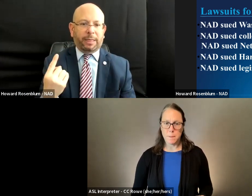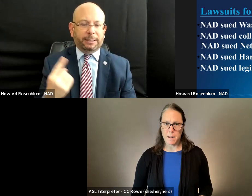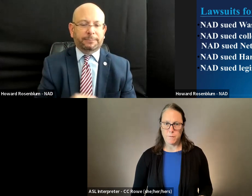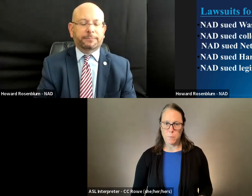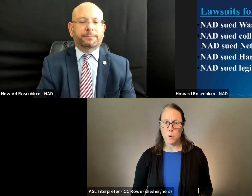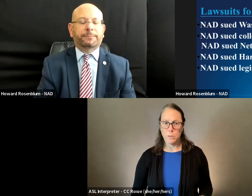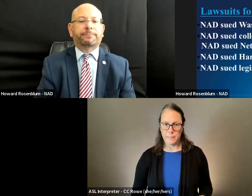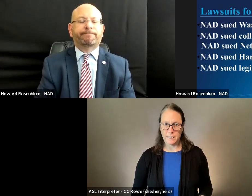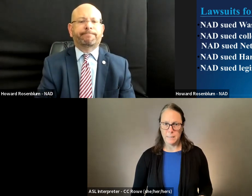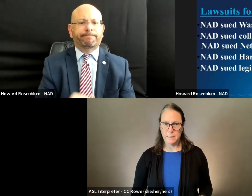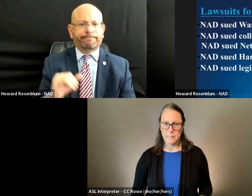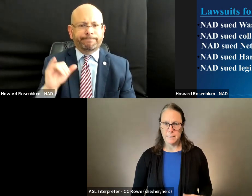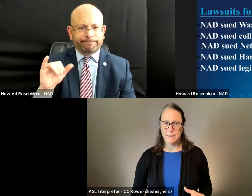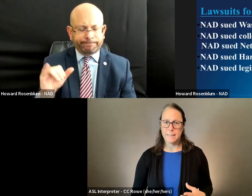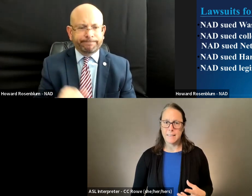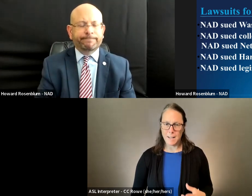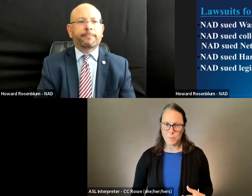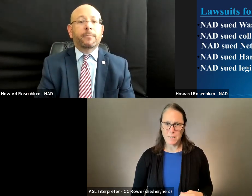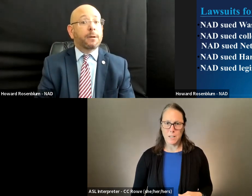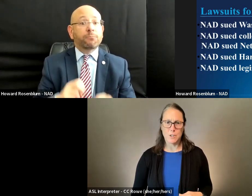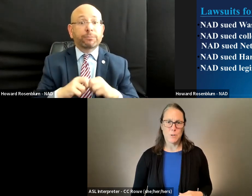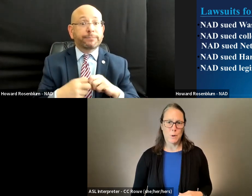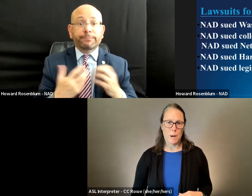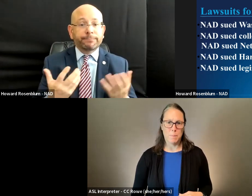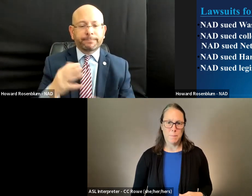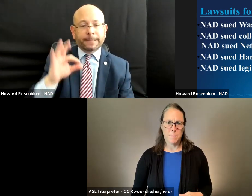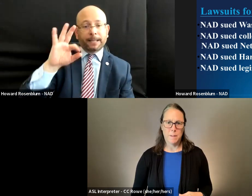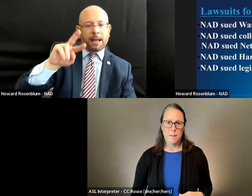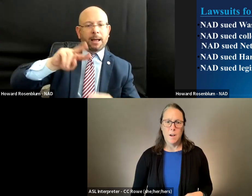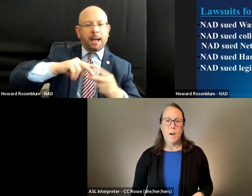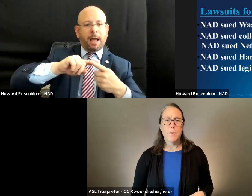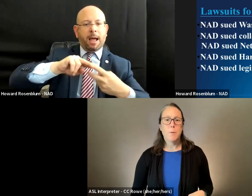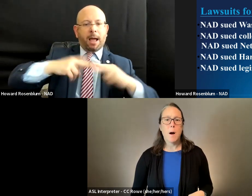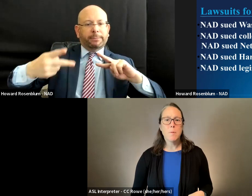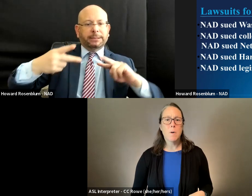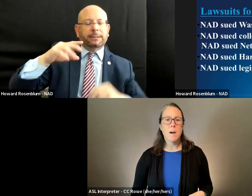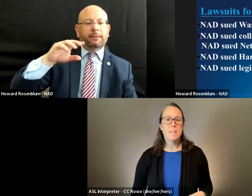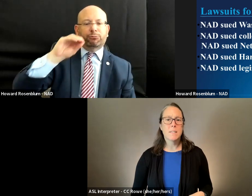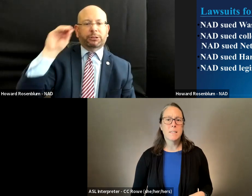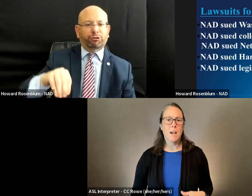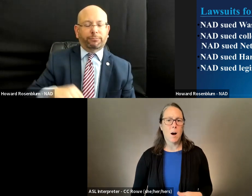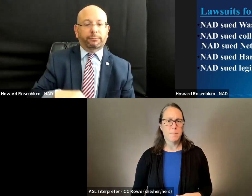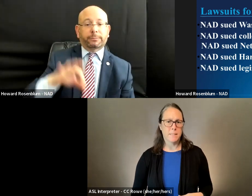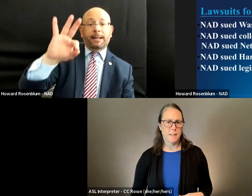captioning but 90% did. But when they decided to move their model to